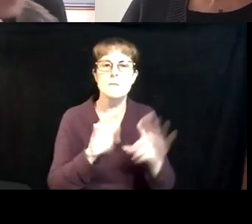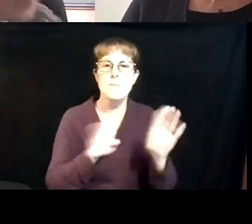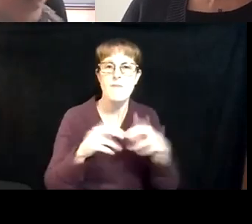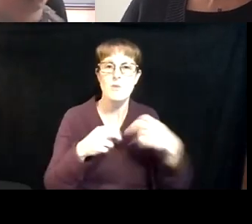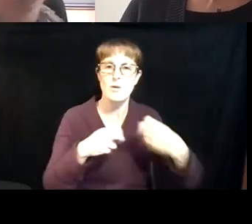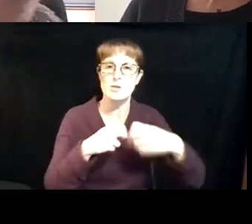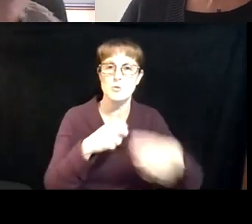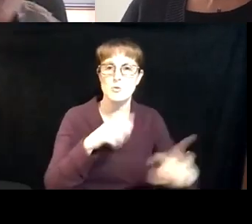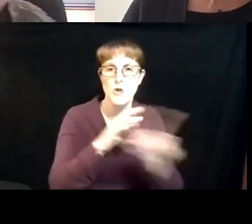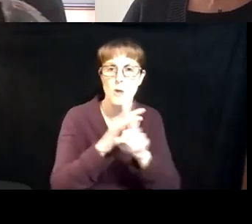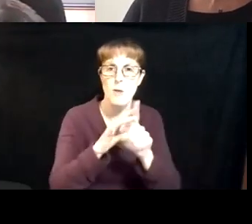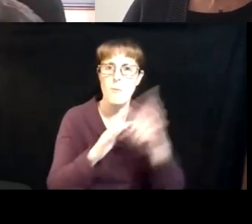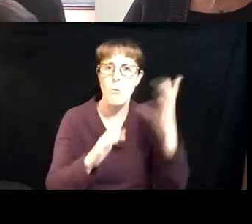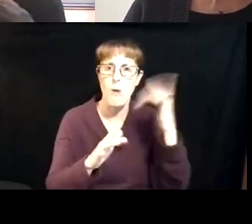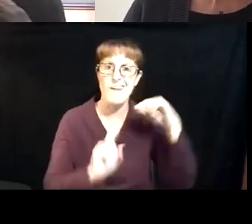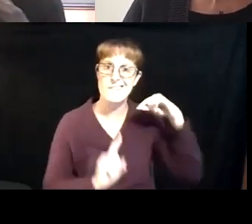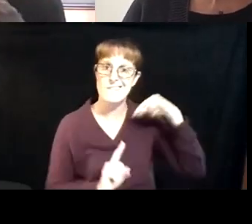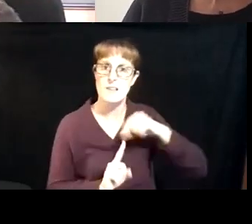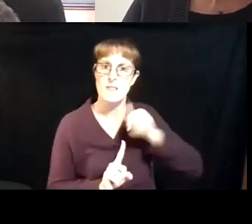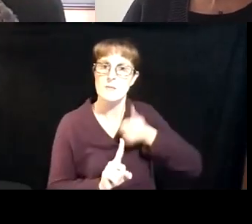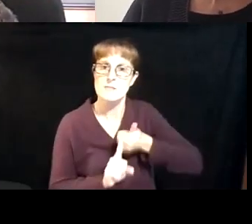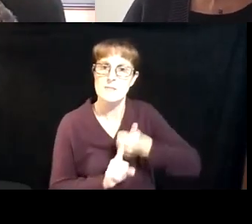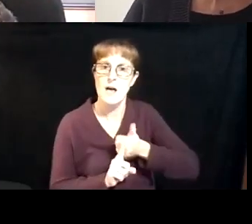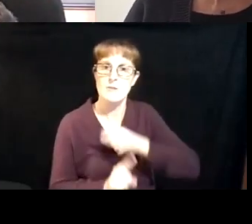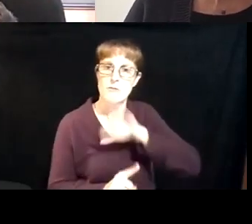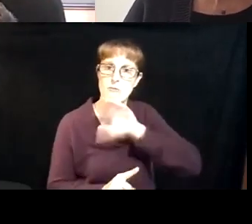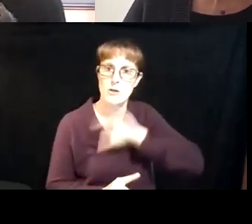and because they're protesting the crappy lives